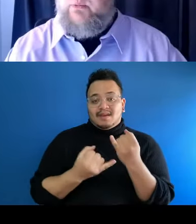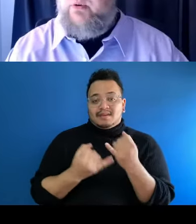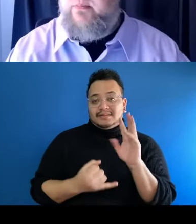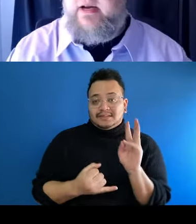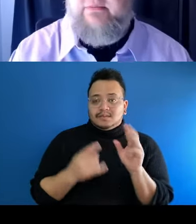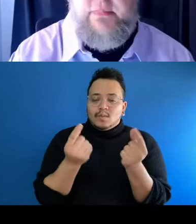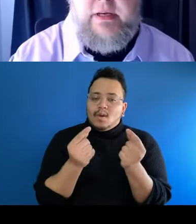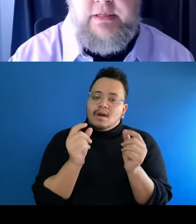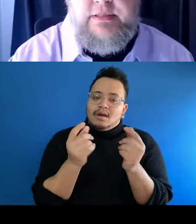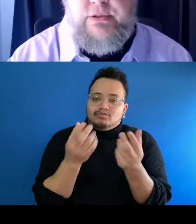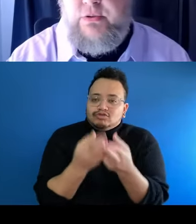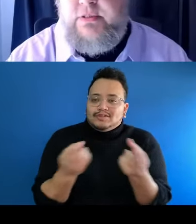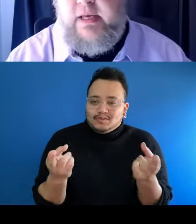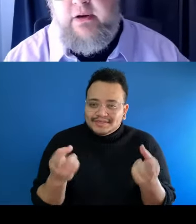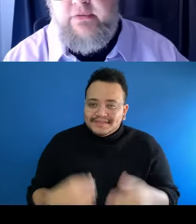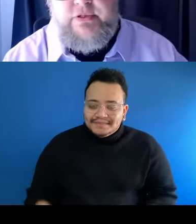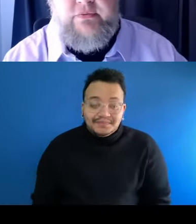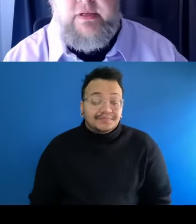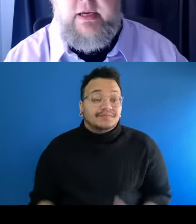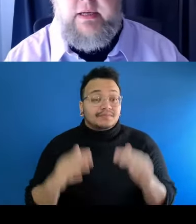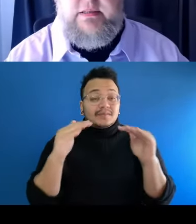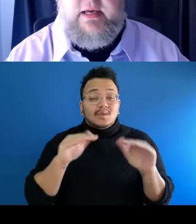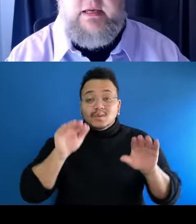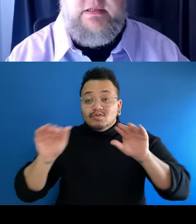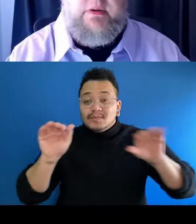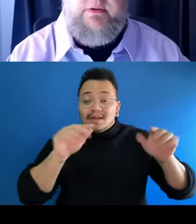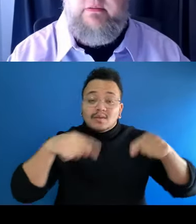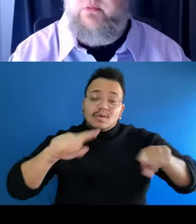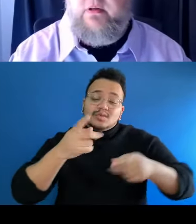I wanna remind everybody to take care of yourself today. Today is probably gonna be,